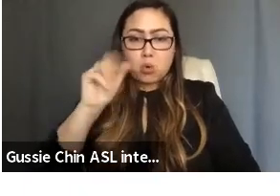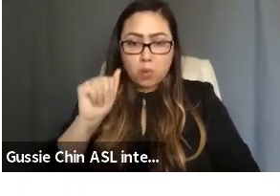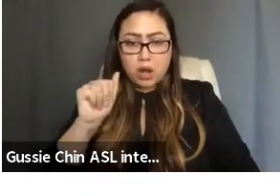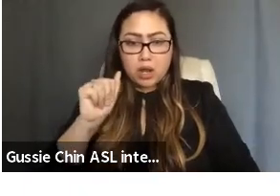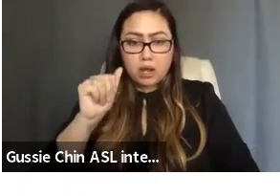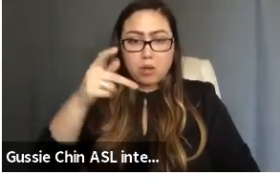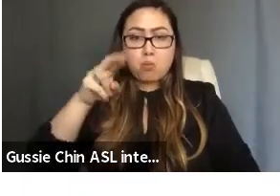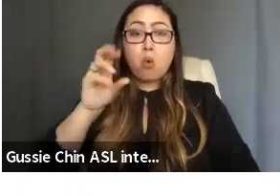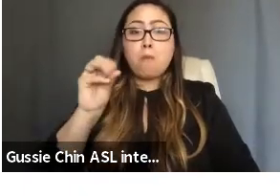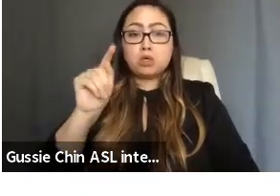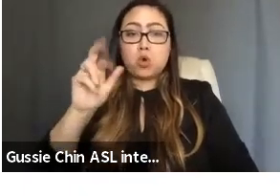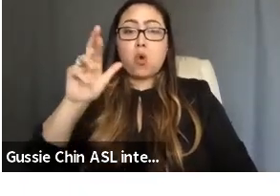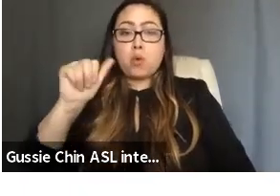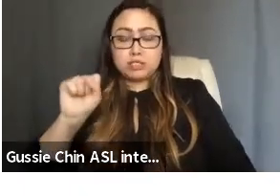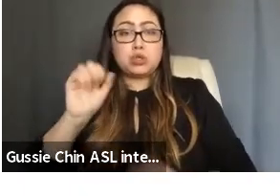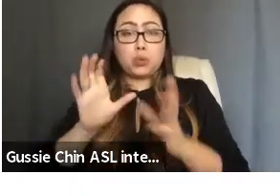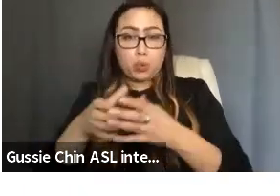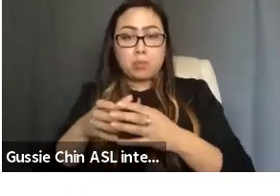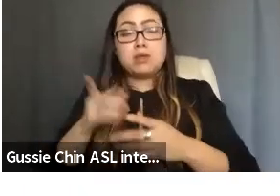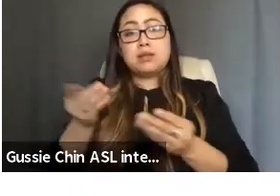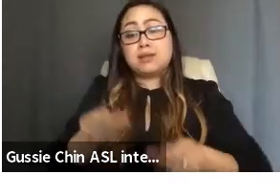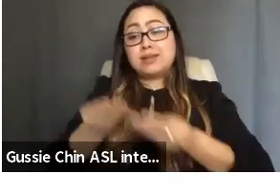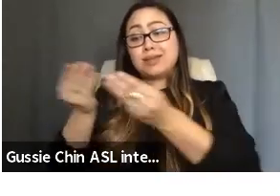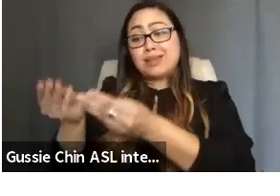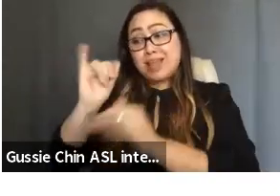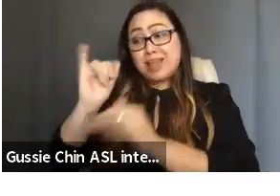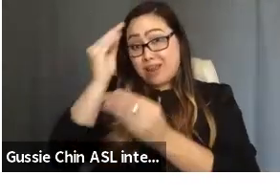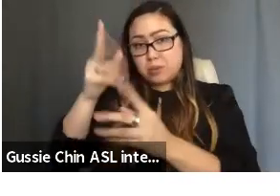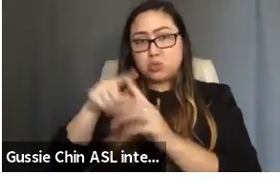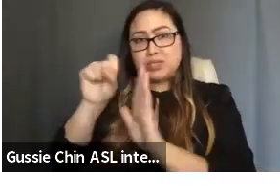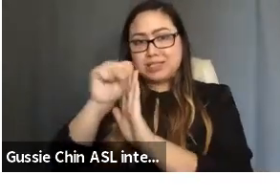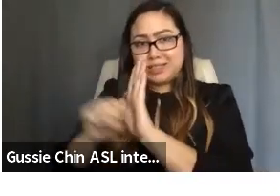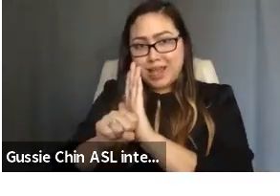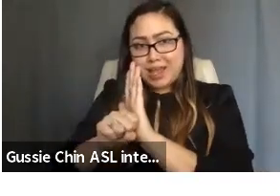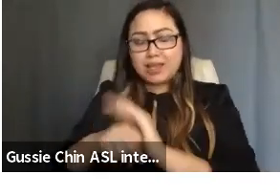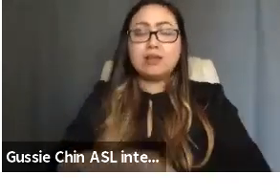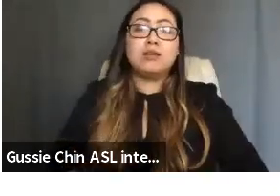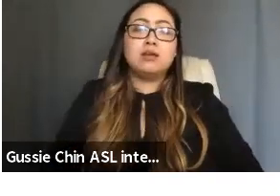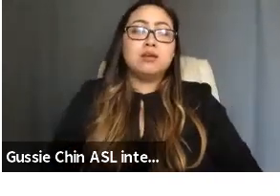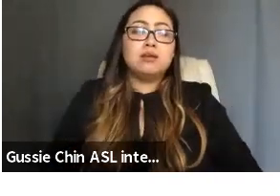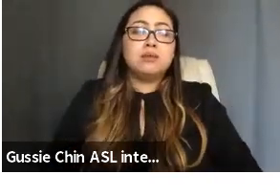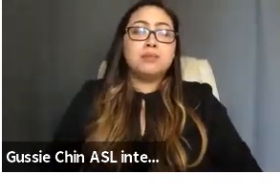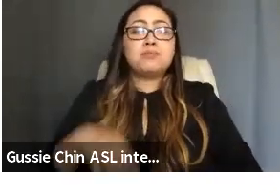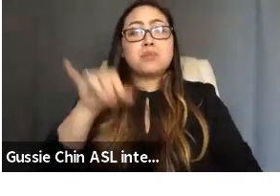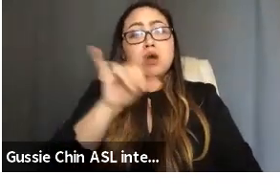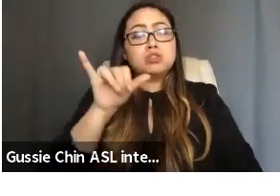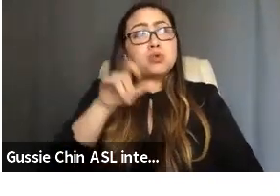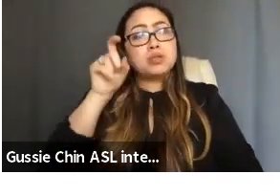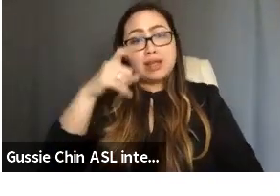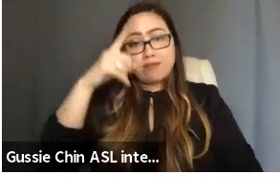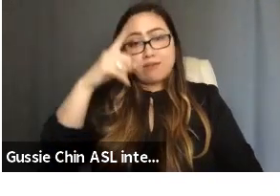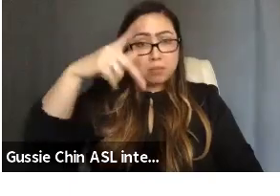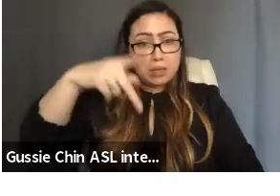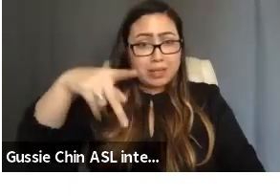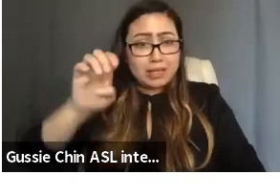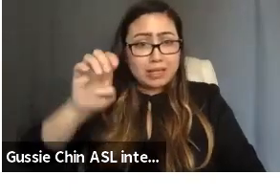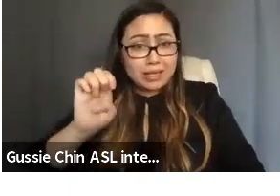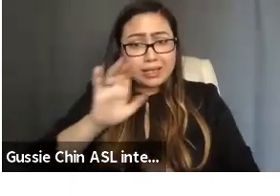who passed along this information to the state. As well as the need for PPE, cleaning supplies,